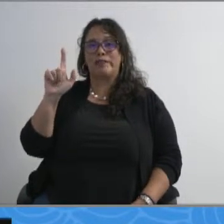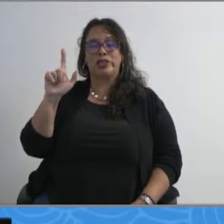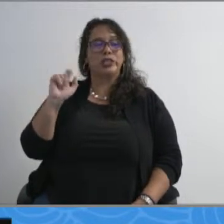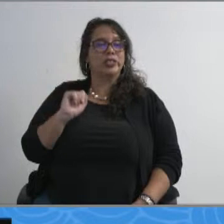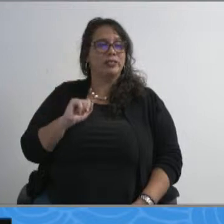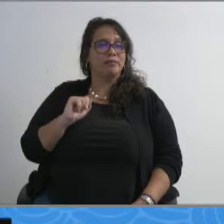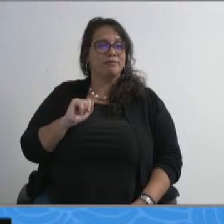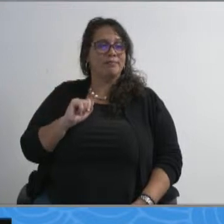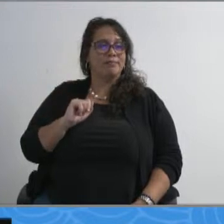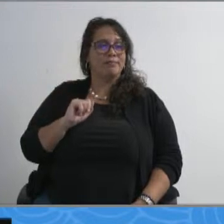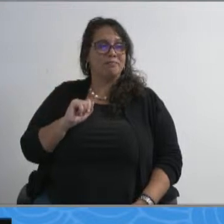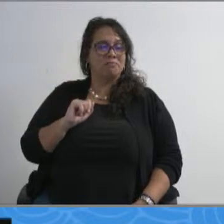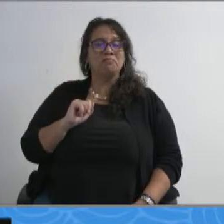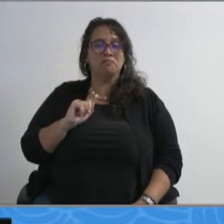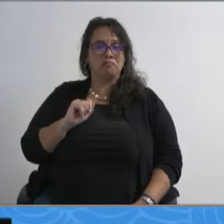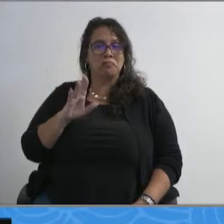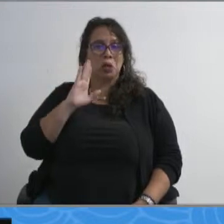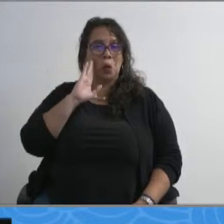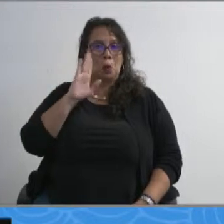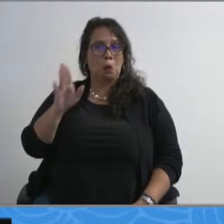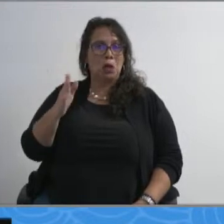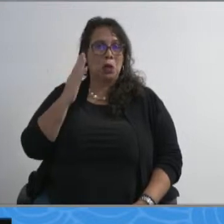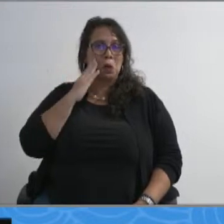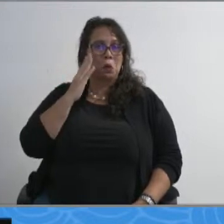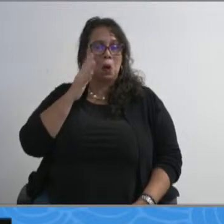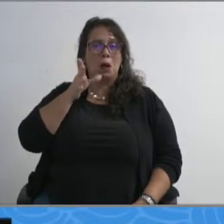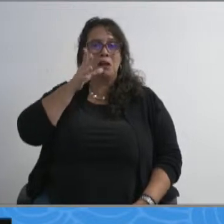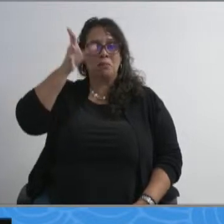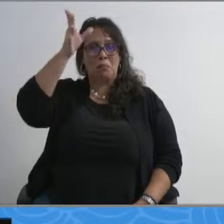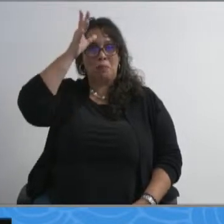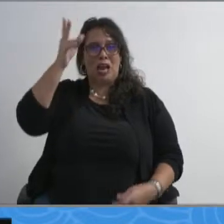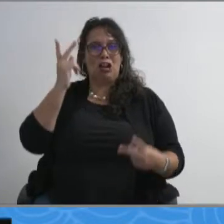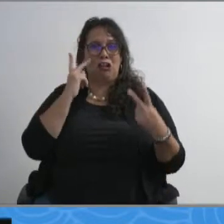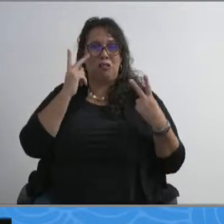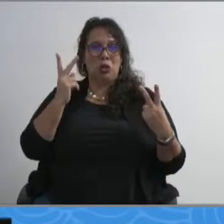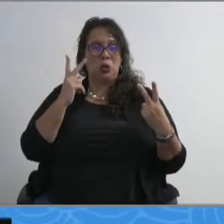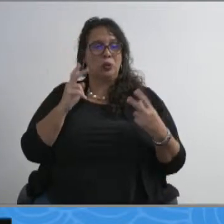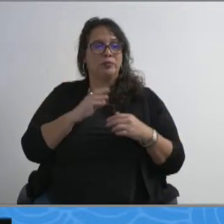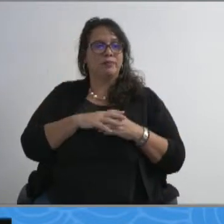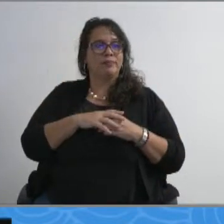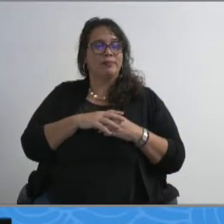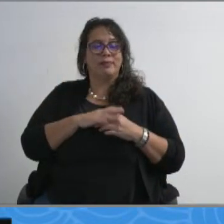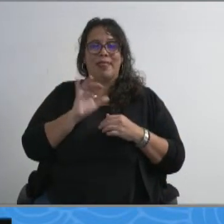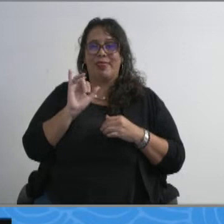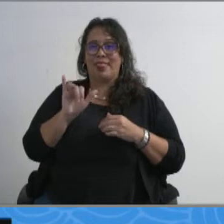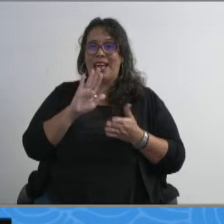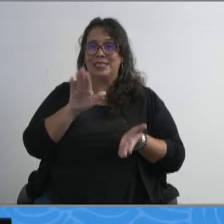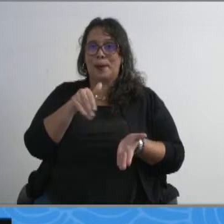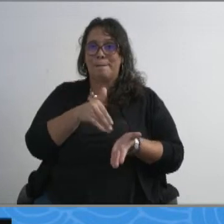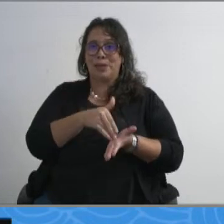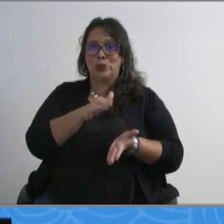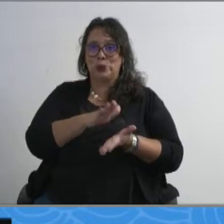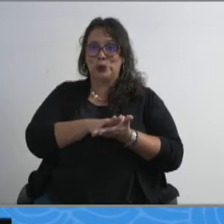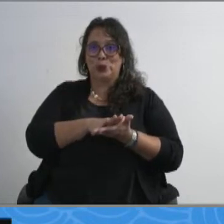the assignments will be placed on ParentVue. And so, that's the middle school timeline. Okay.